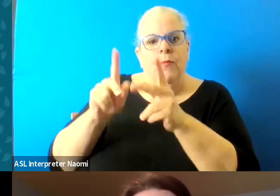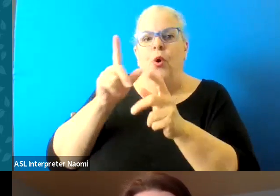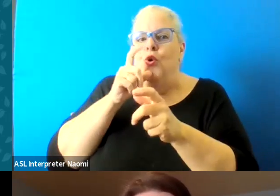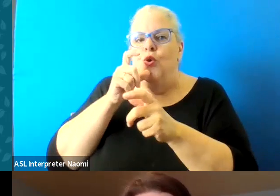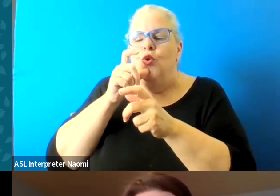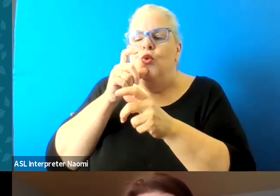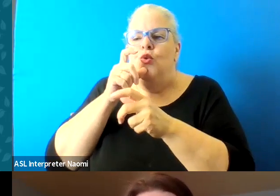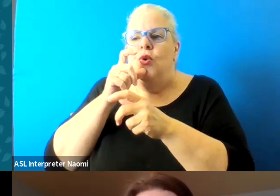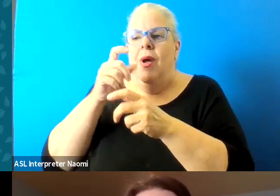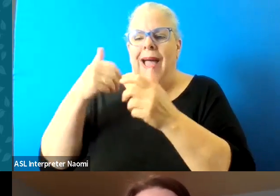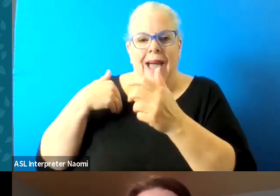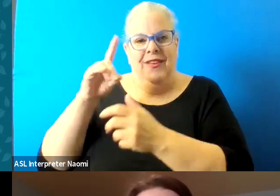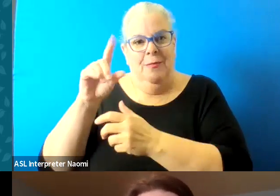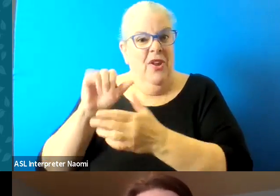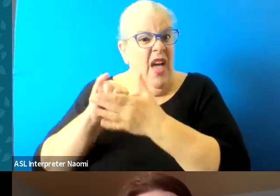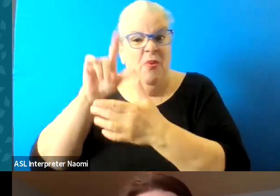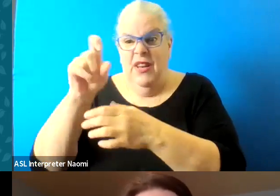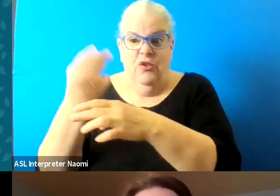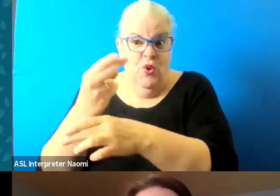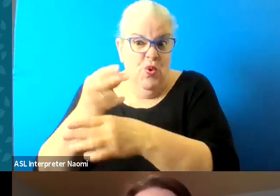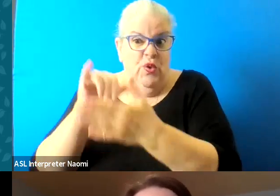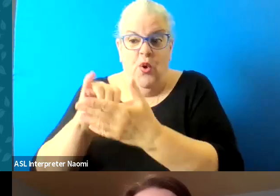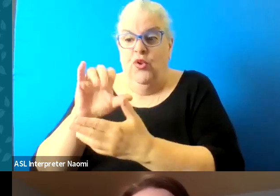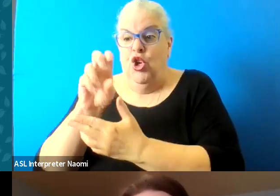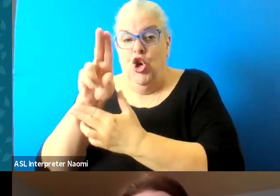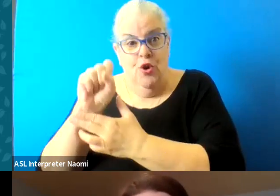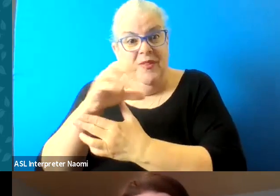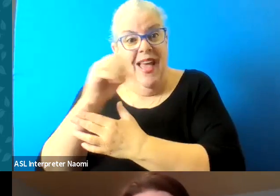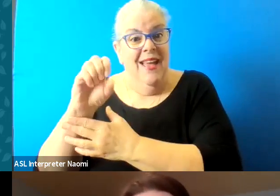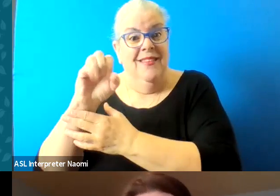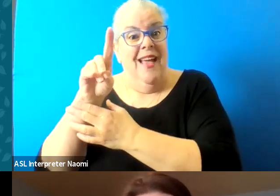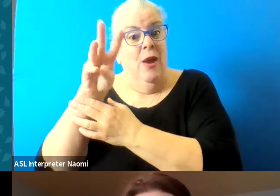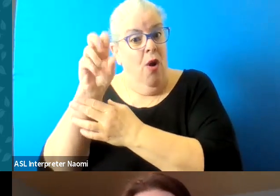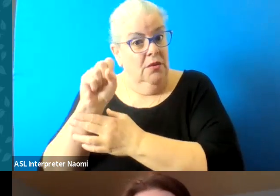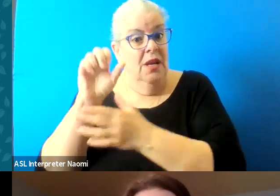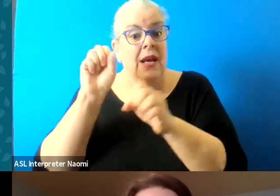to utilize those curbs and those sidewalks. So can we make sure that the council is, you know,